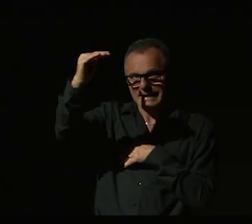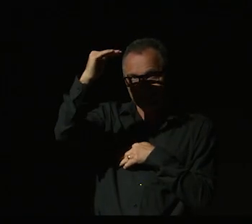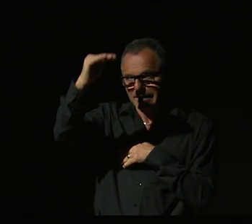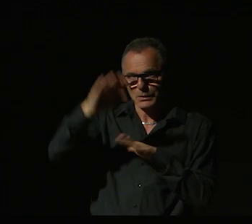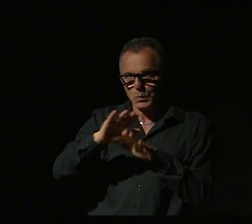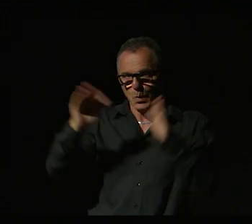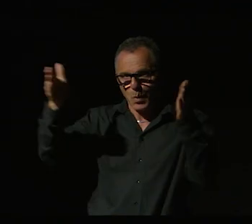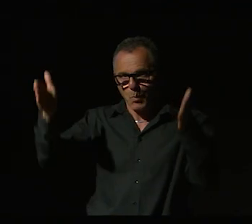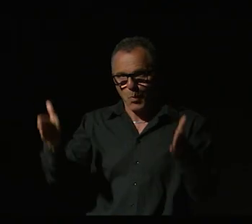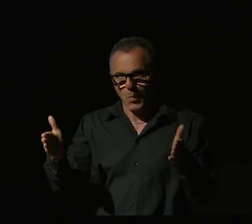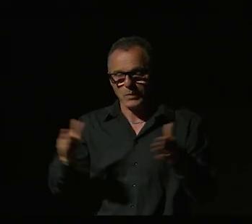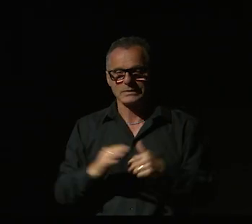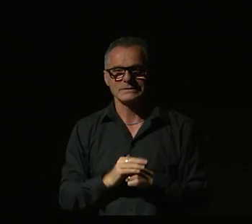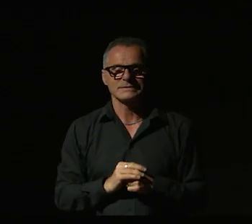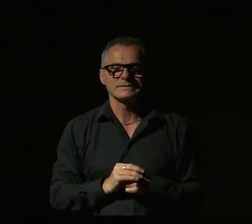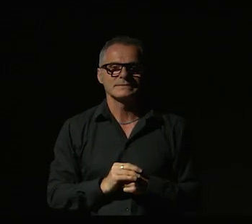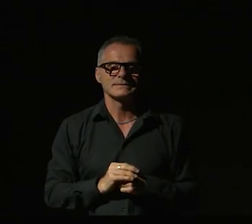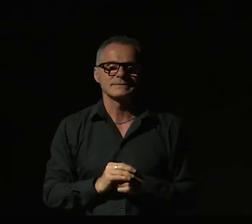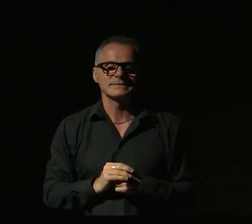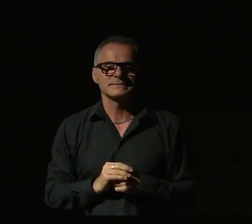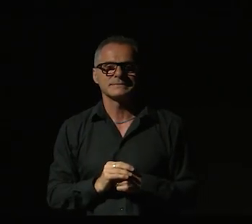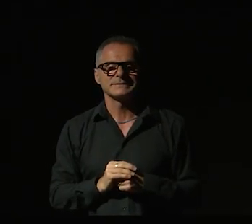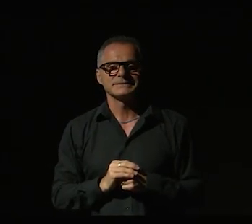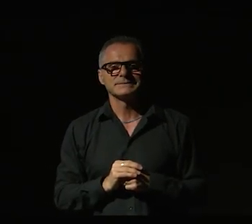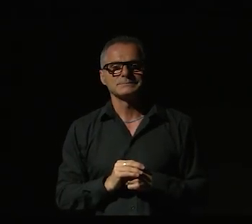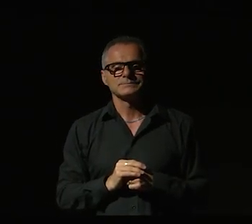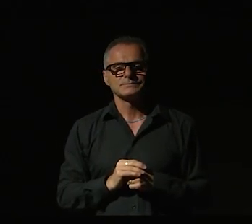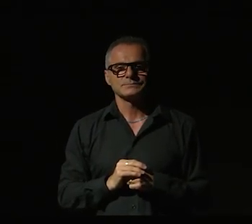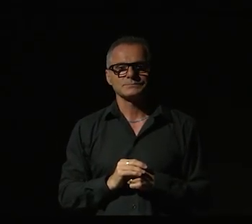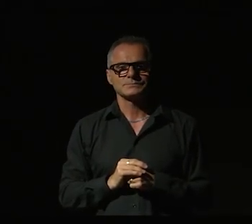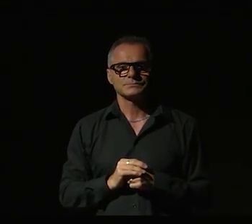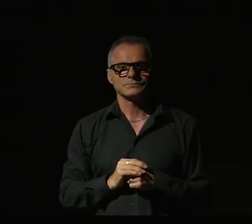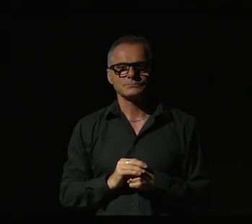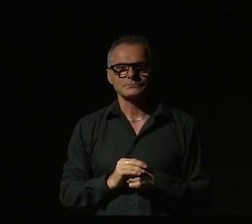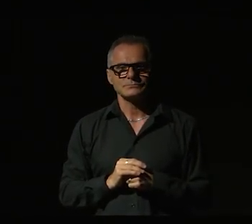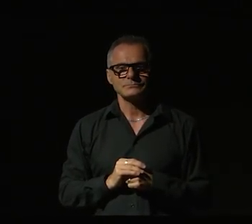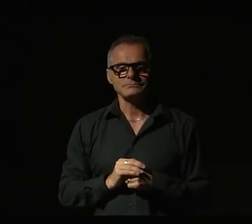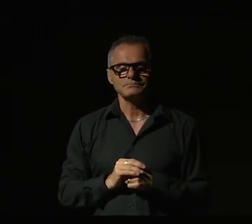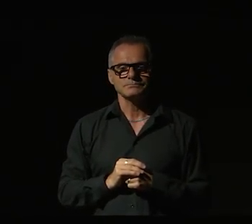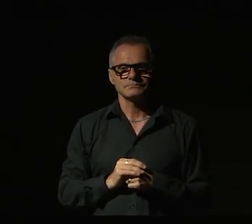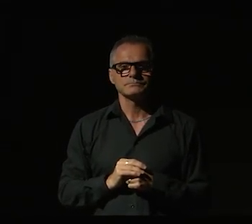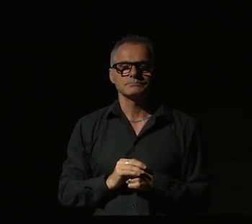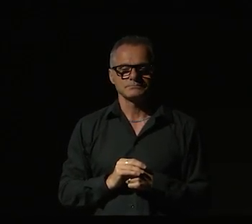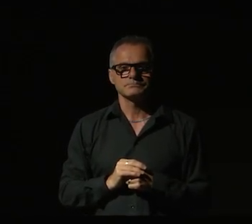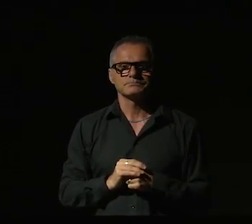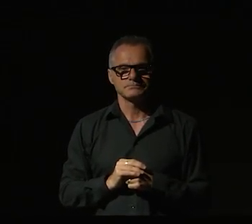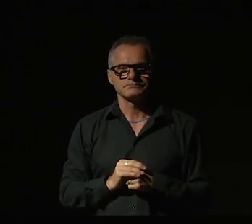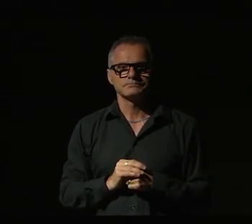that we see in this look into the interior of the gallery. That is a pre-restoration photo.